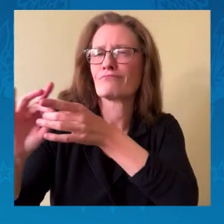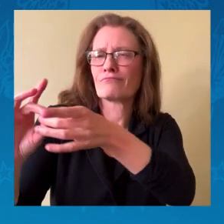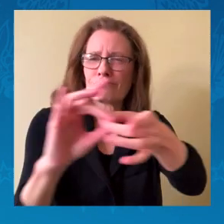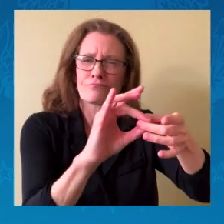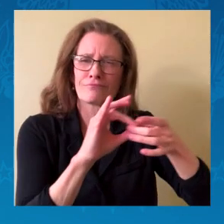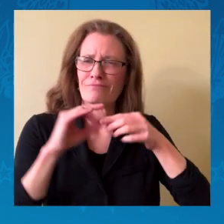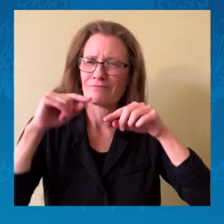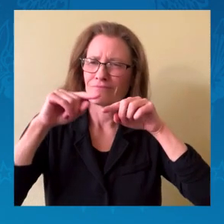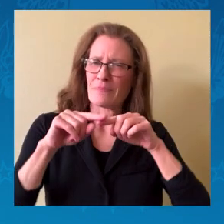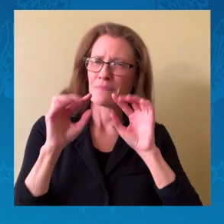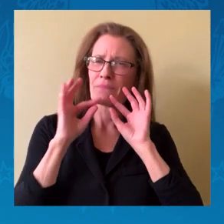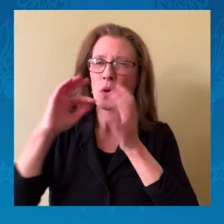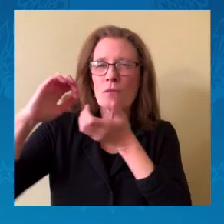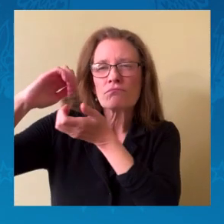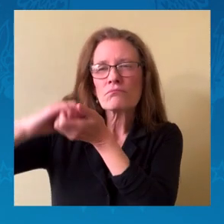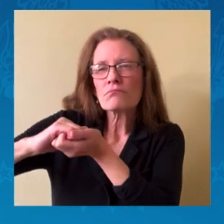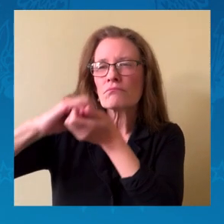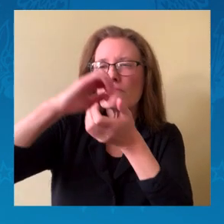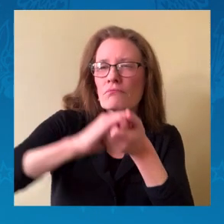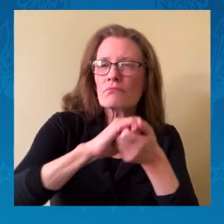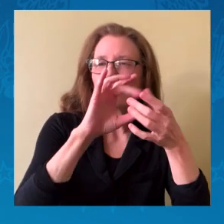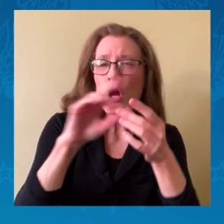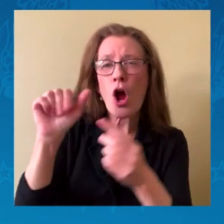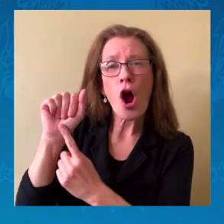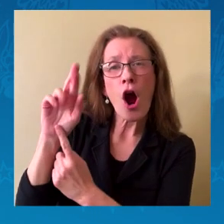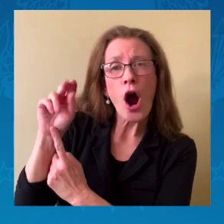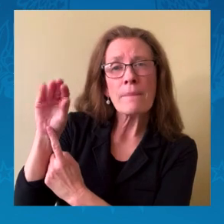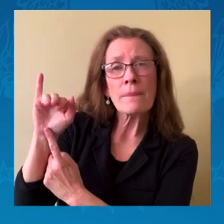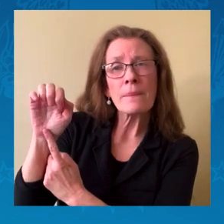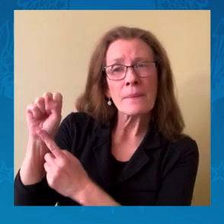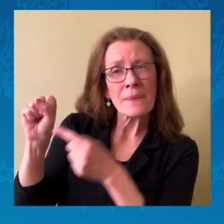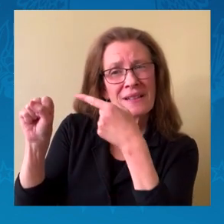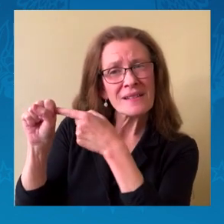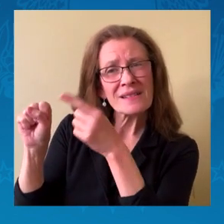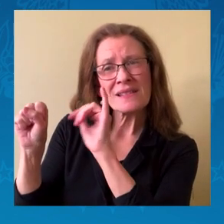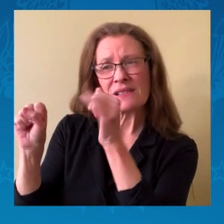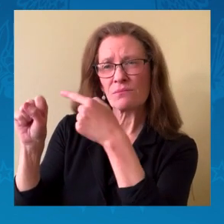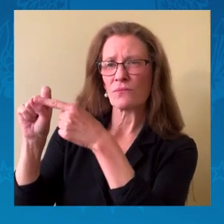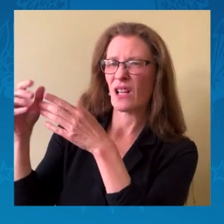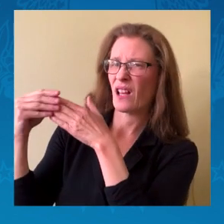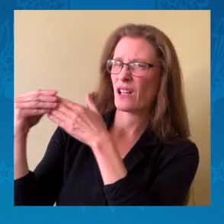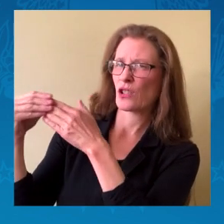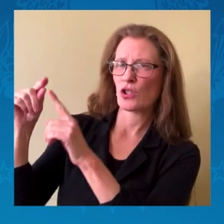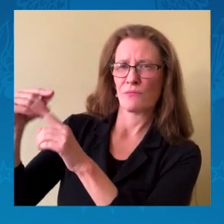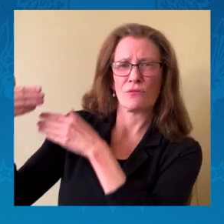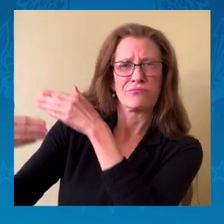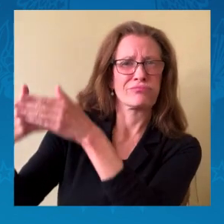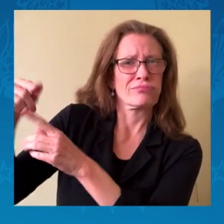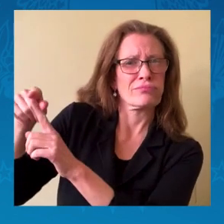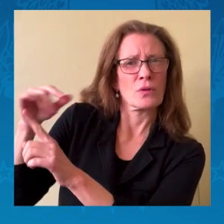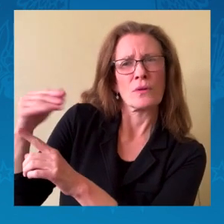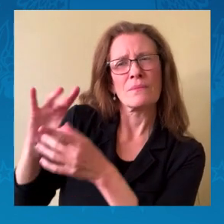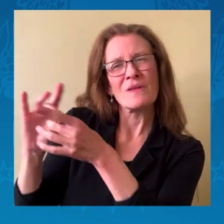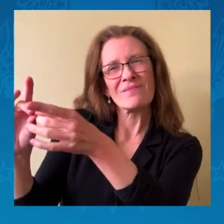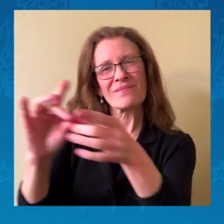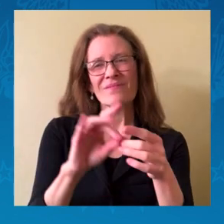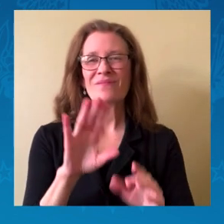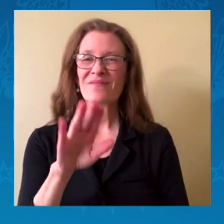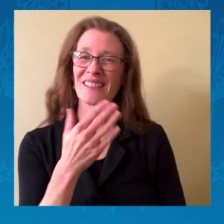and the leadership role you've taken there? Deputy Secretary Sherman: Thank you very much, Madam Vice President. It's really a pleasure to be here and thank you to all who have joined,